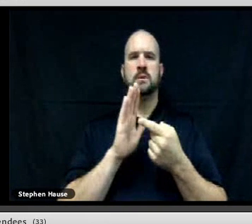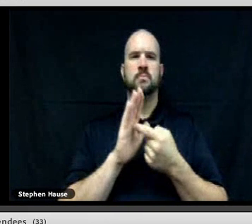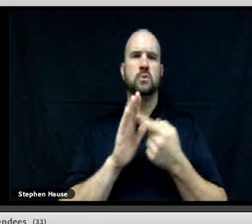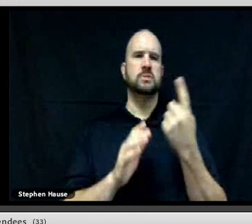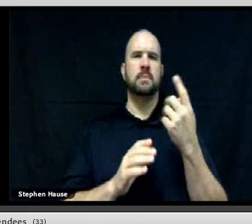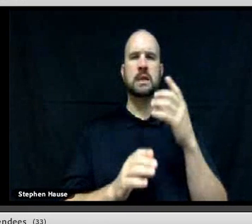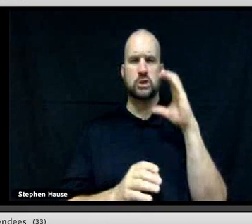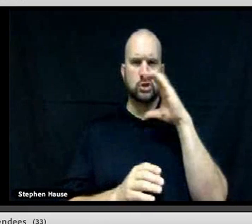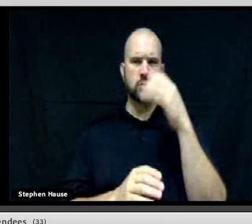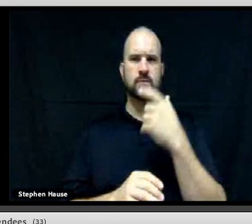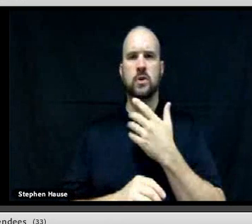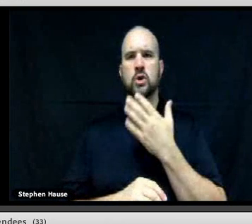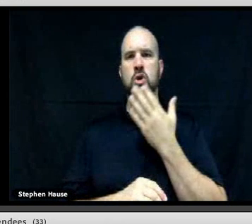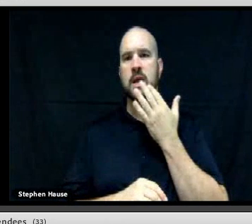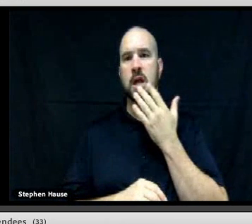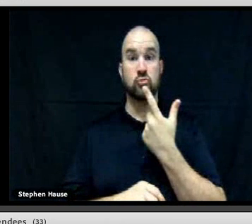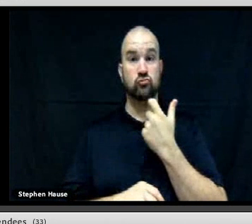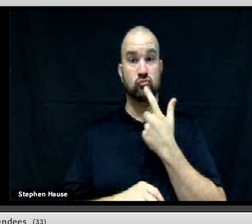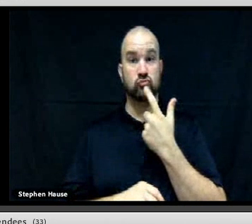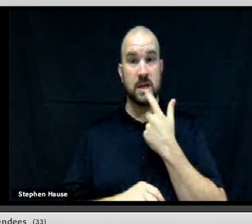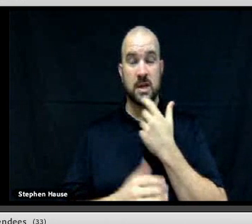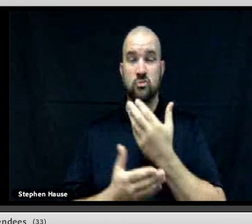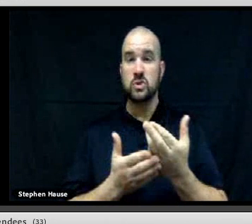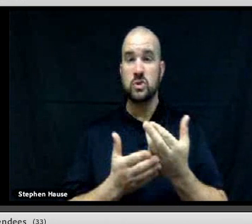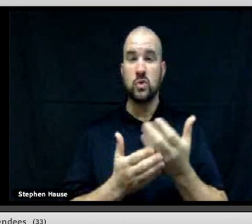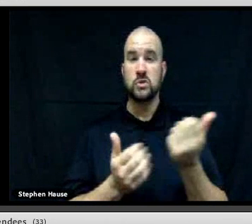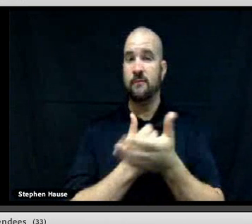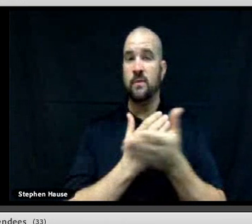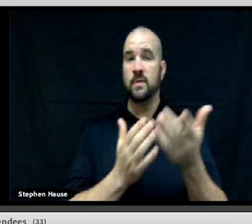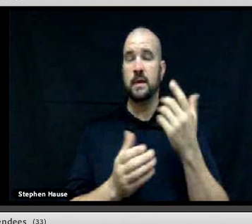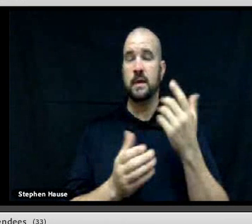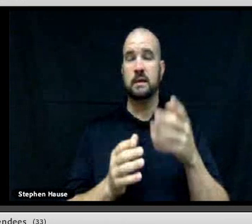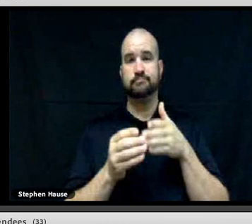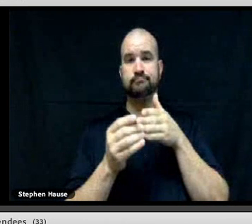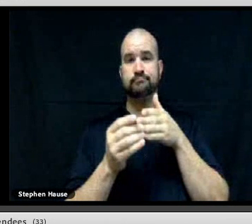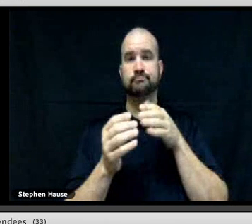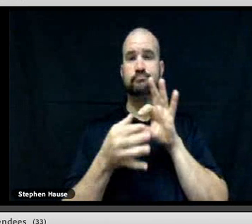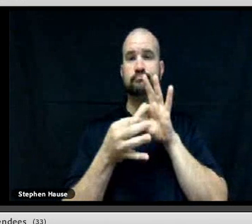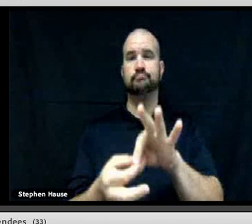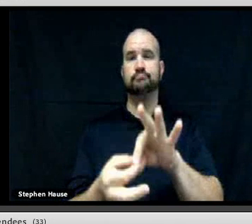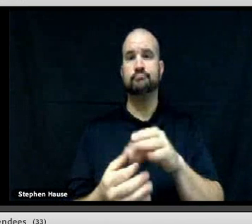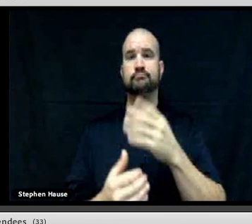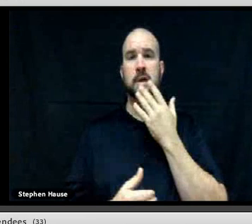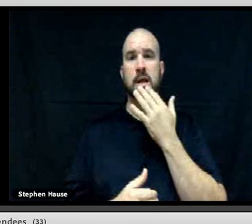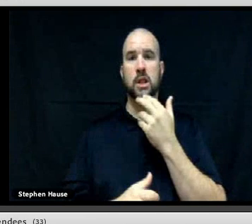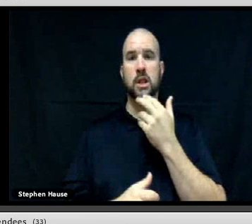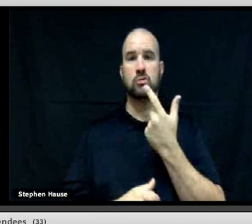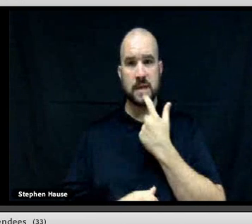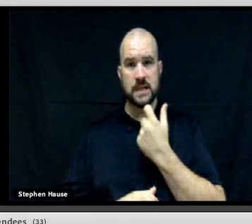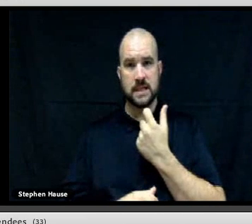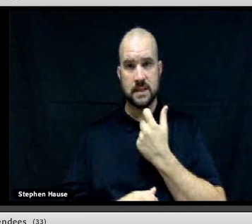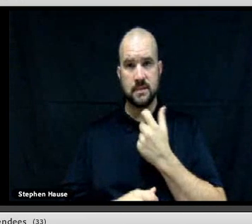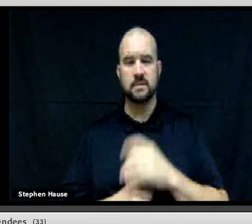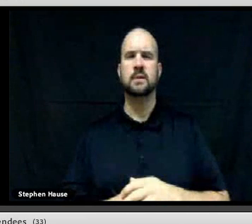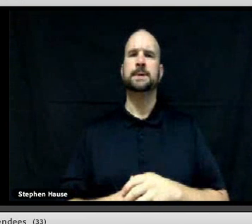and they found resources that are in red. Um, I'm not really sure how useful that is for people,